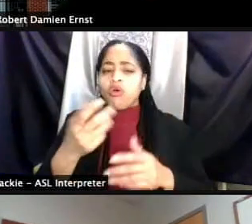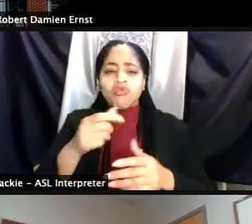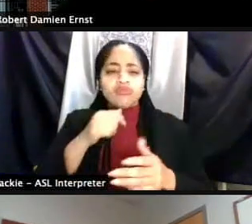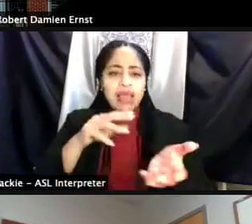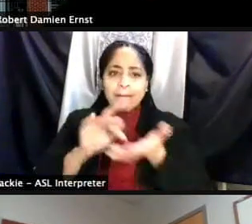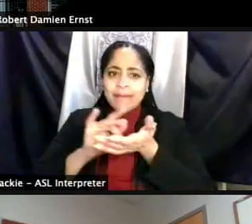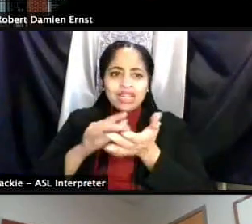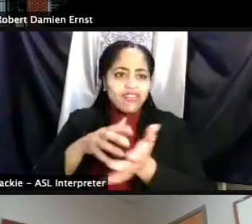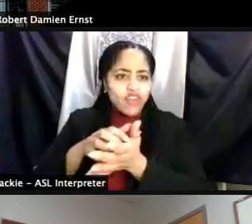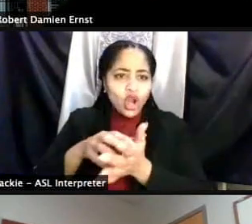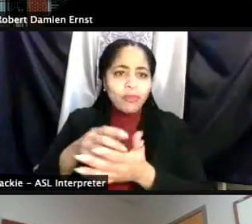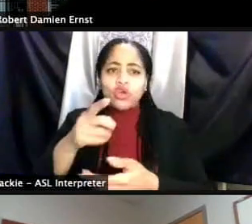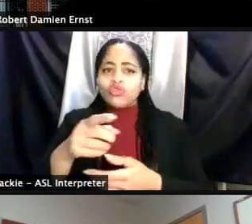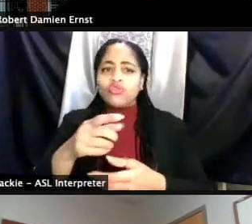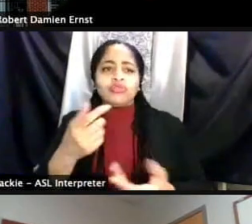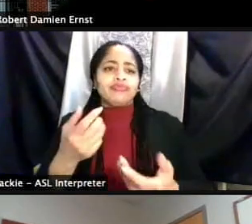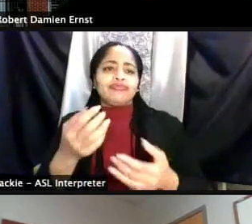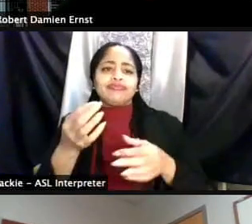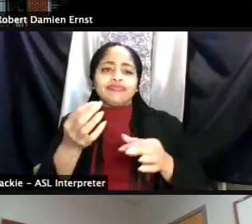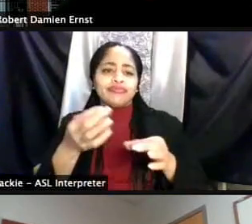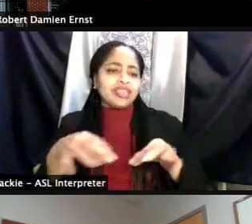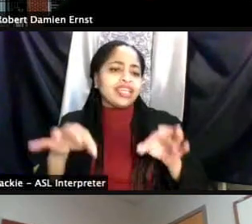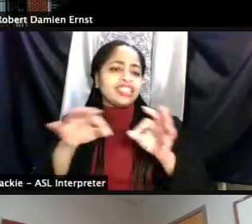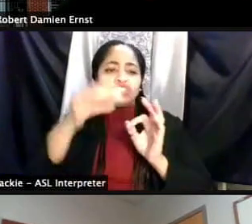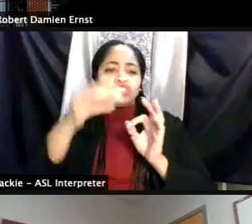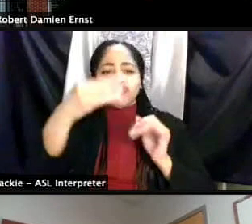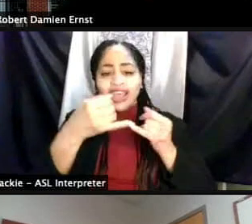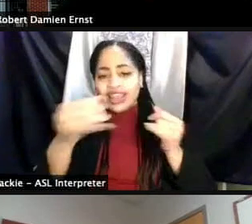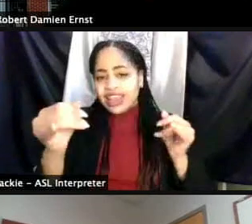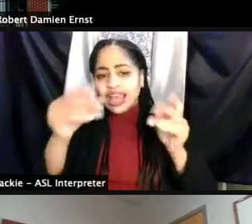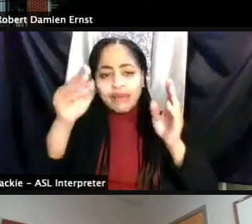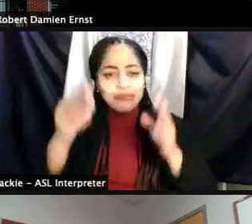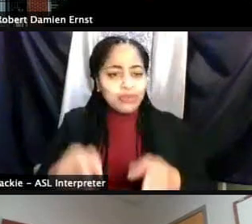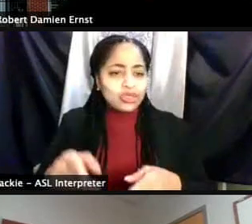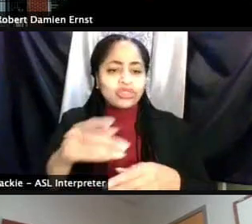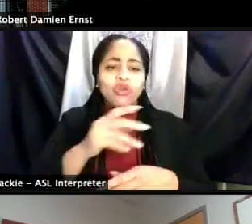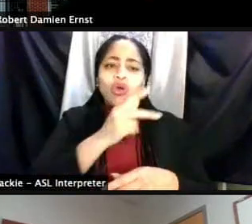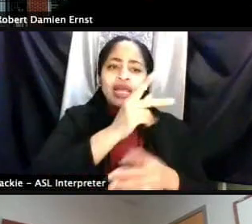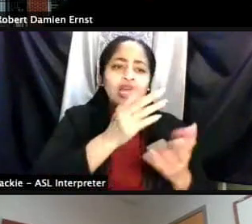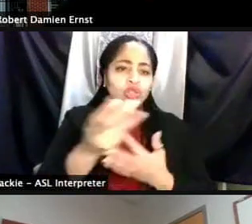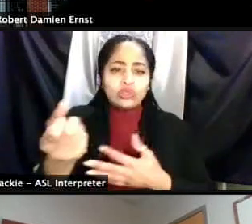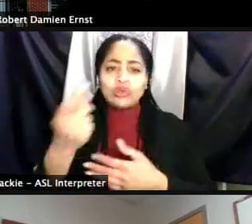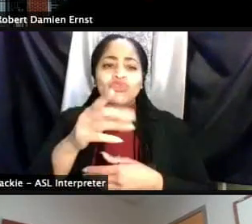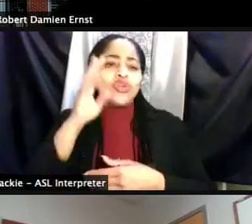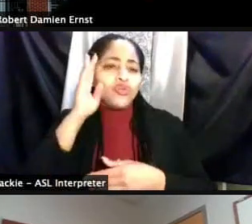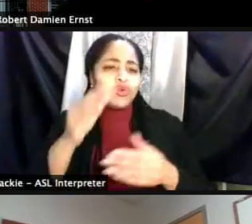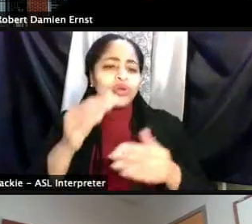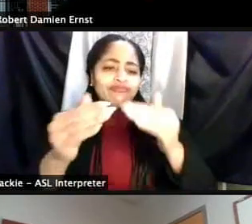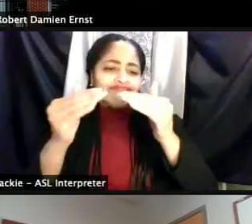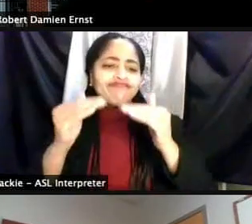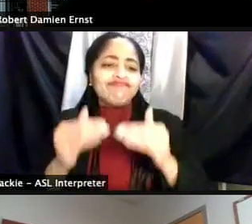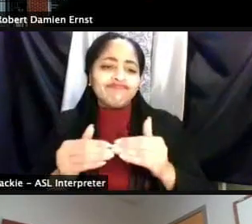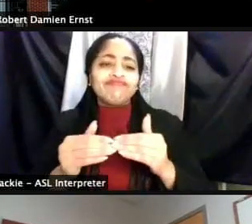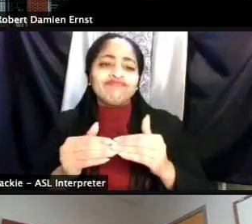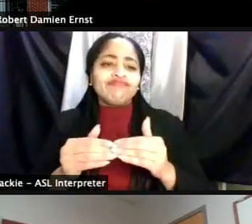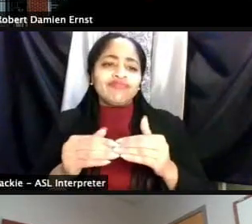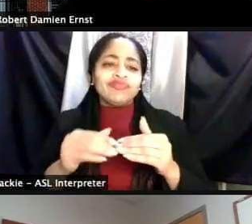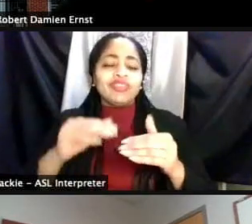or you're an essential frontline person or K through 12, you would actually fall at this point under Phase 2.